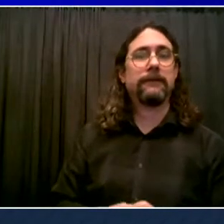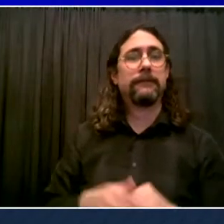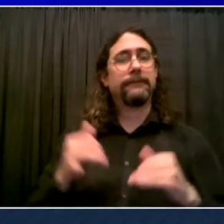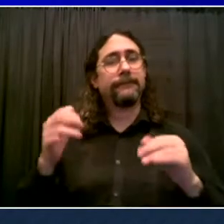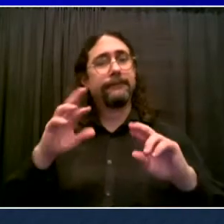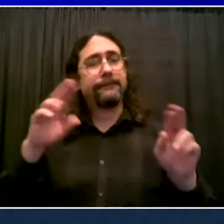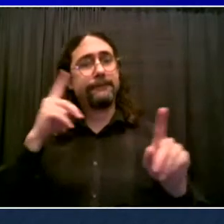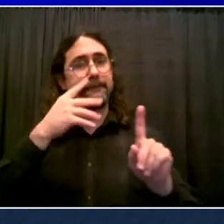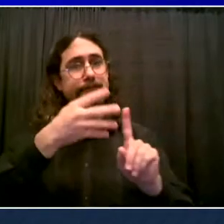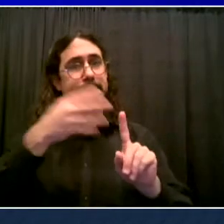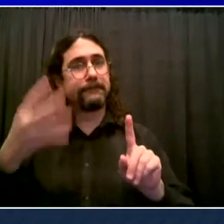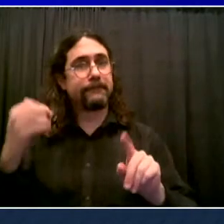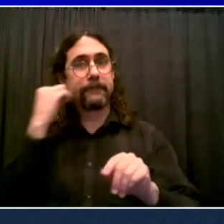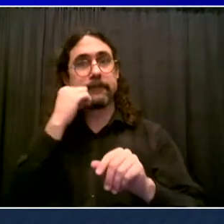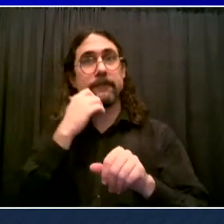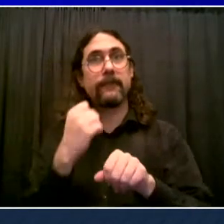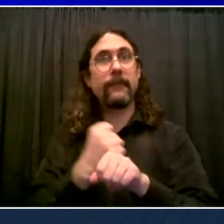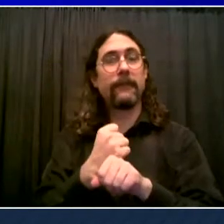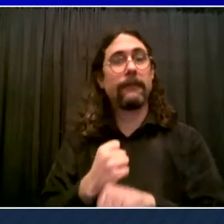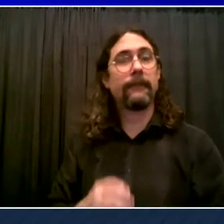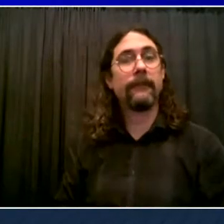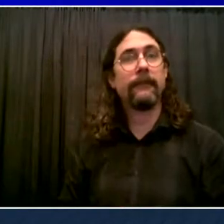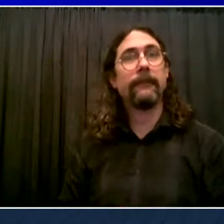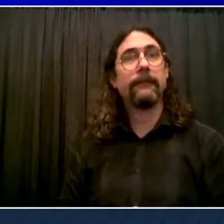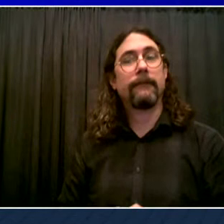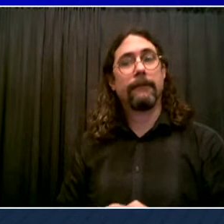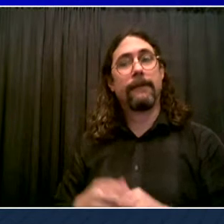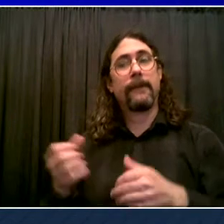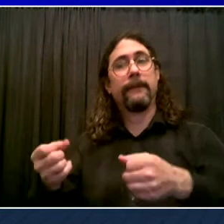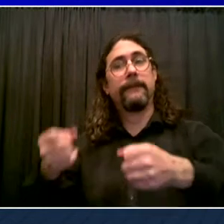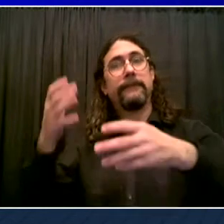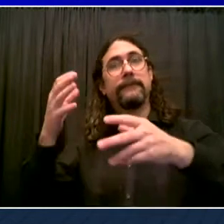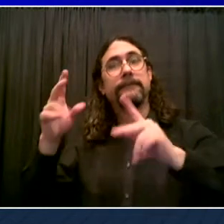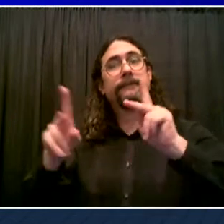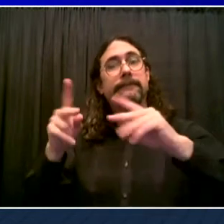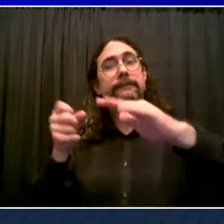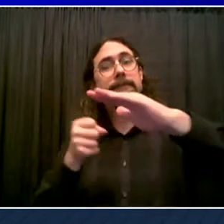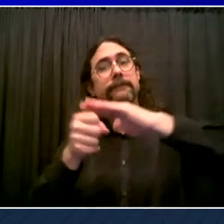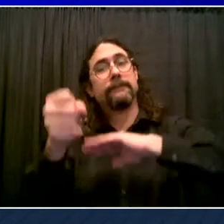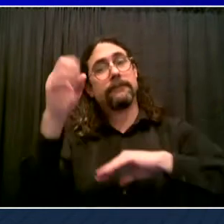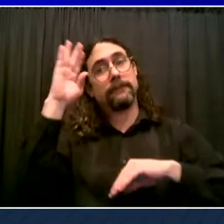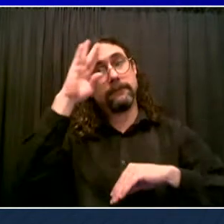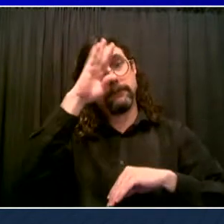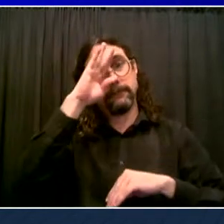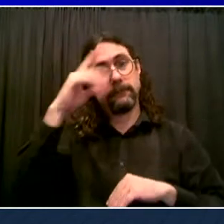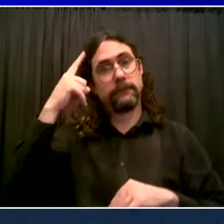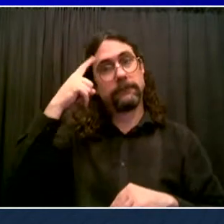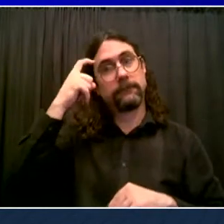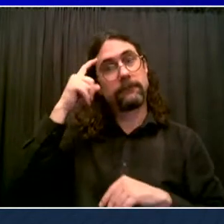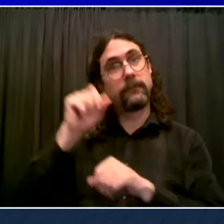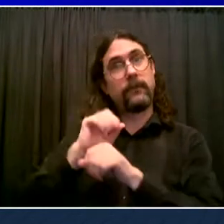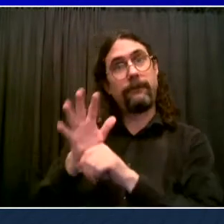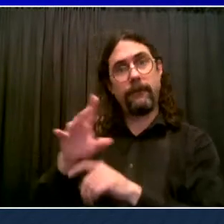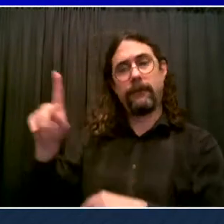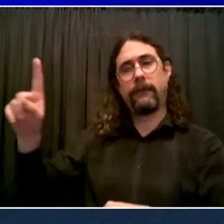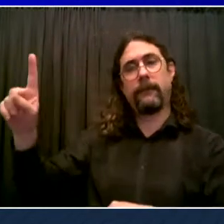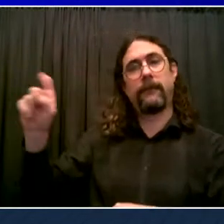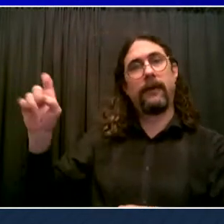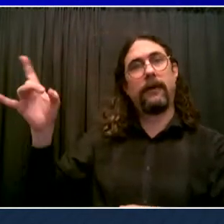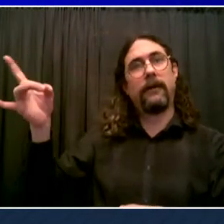AND MORE AT THE LOCAL LEVEL. LET'S GO